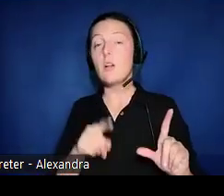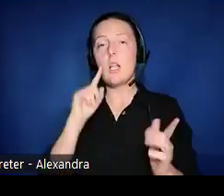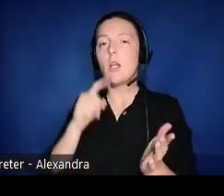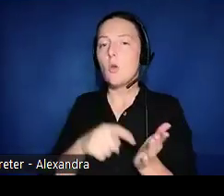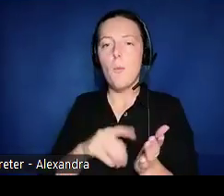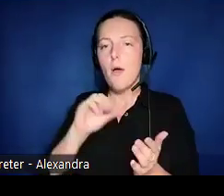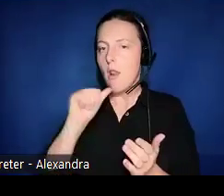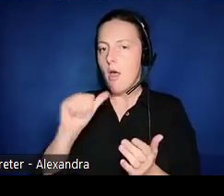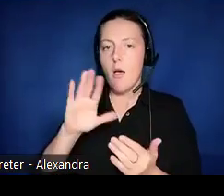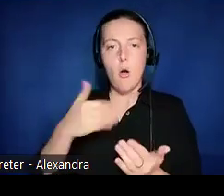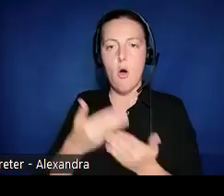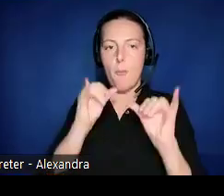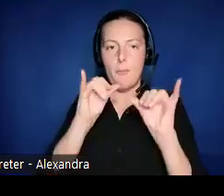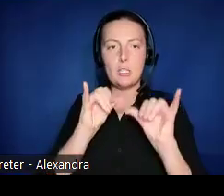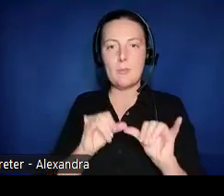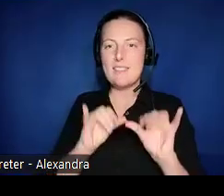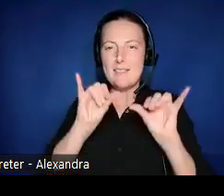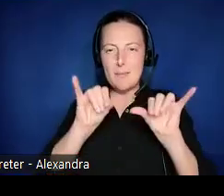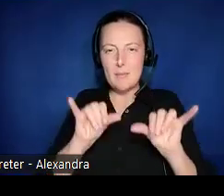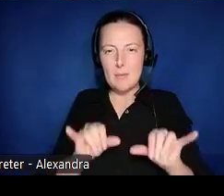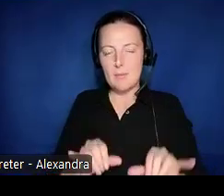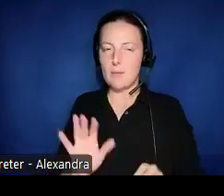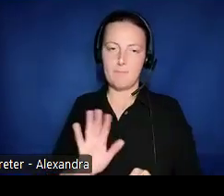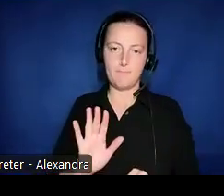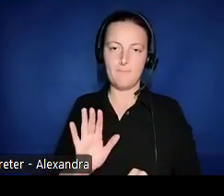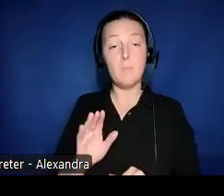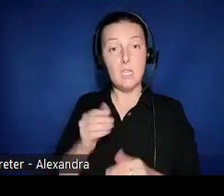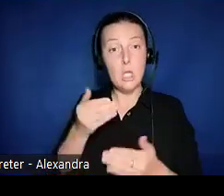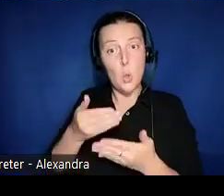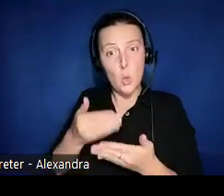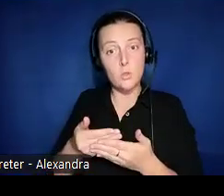although they're relatively close. He needs to conclude this paper nay book um because they